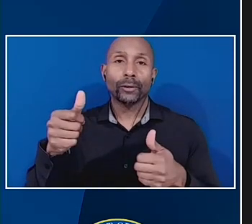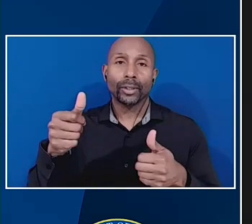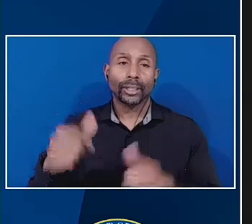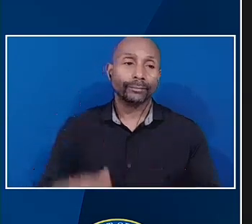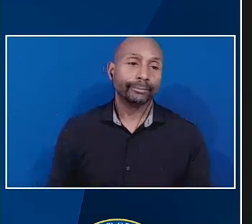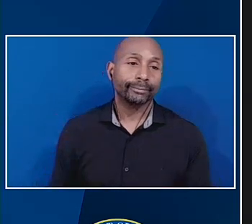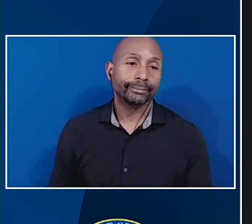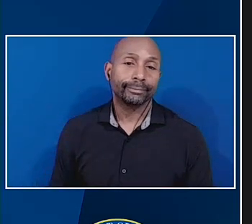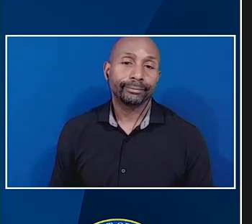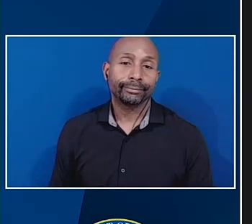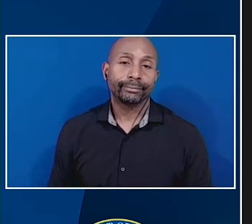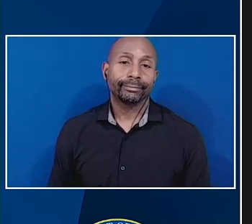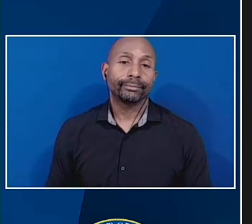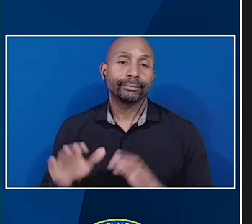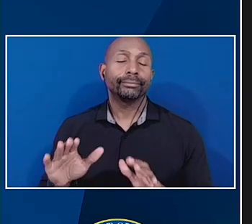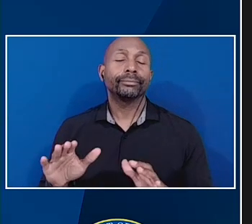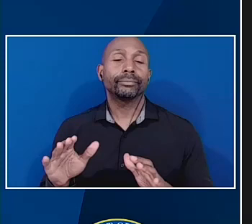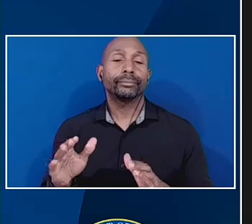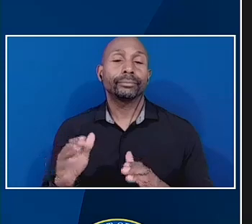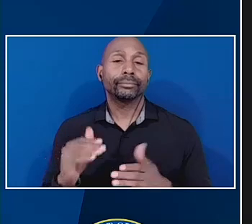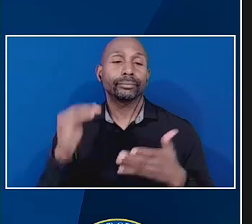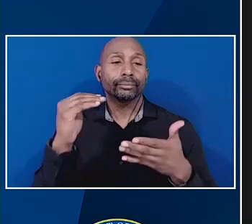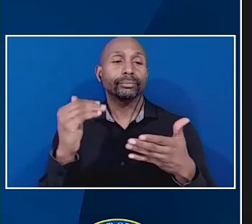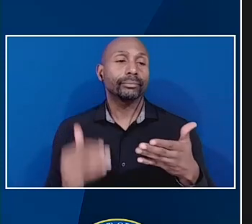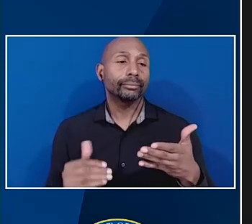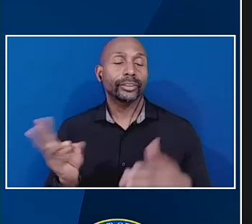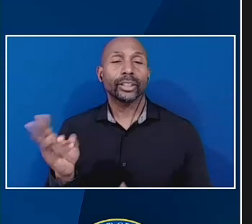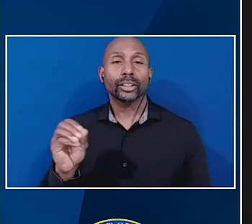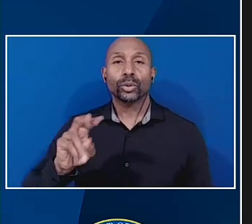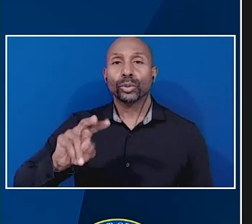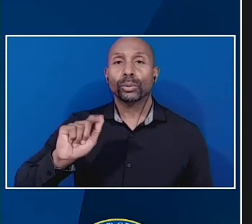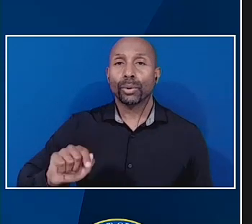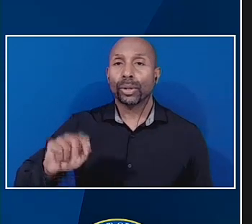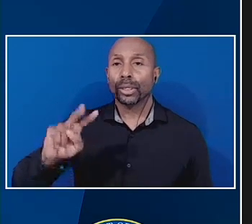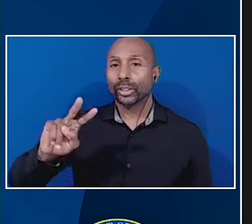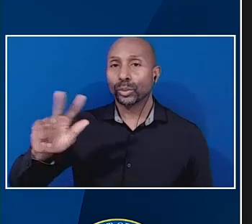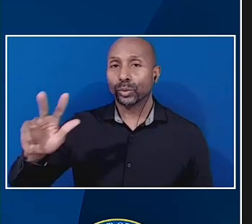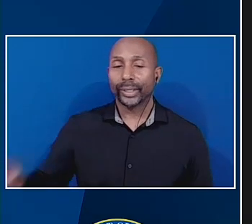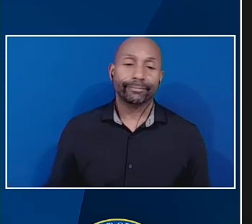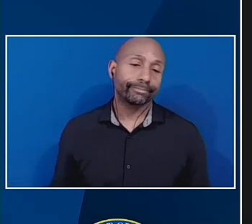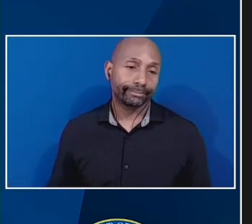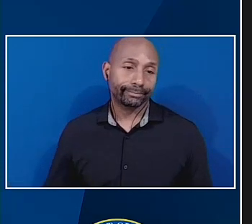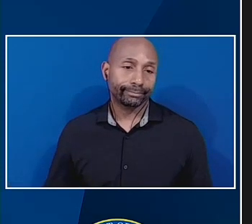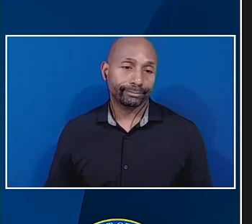Okay, now let's move on to 602.23 and I'll turn it back to Herman.